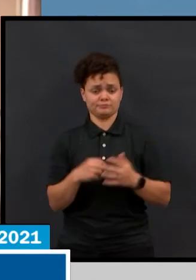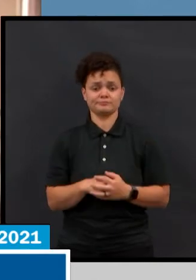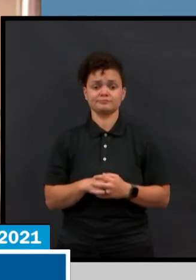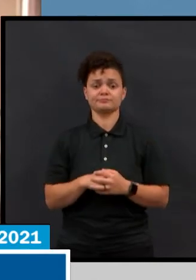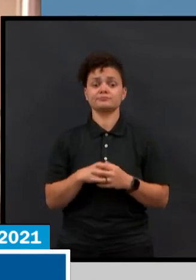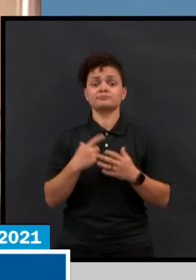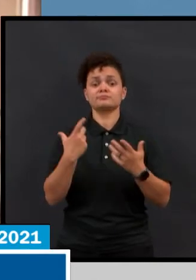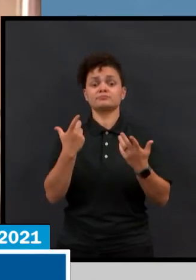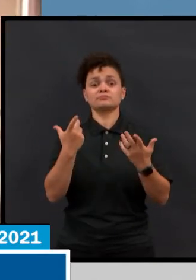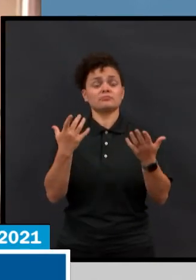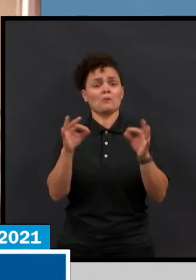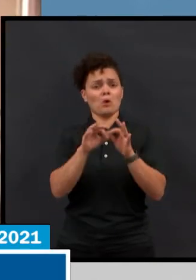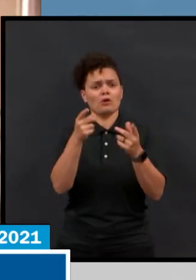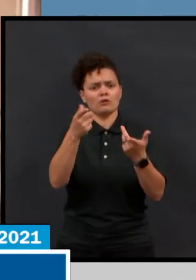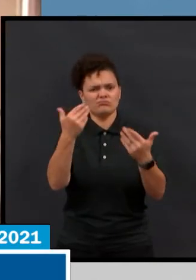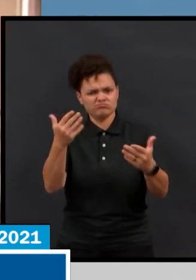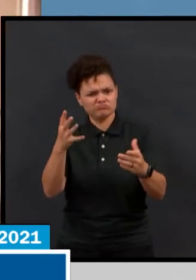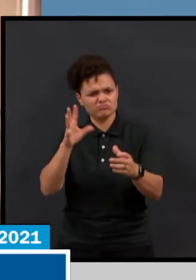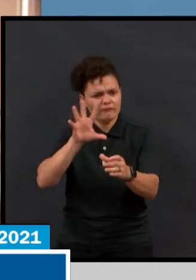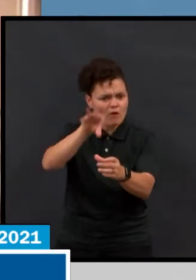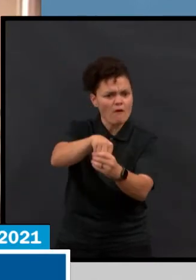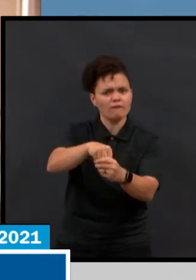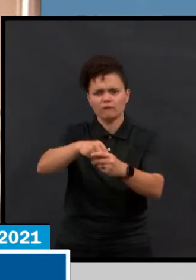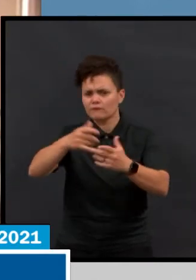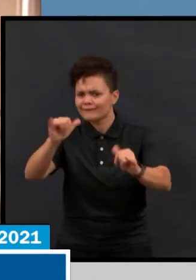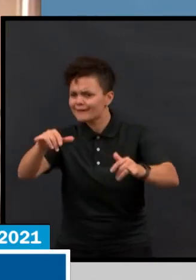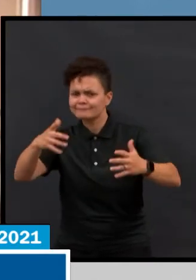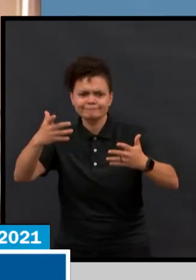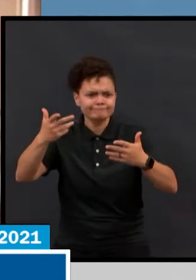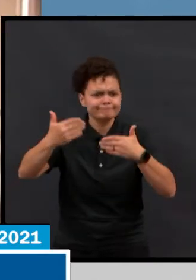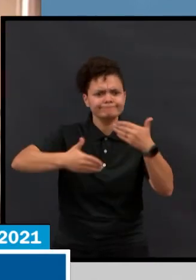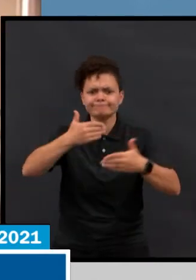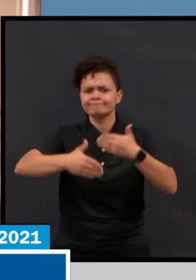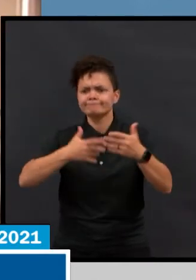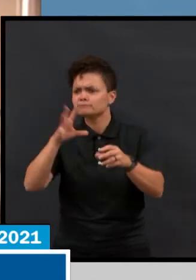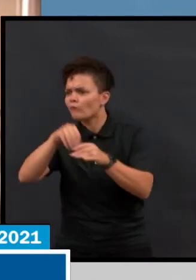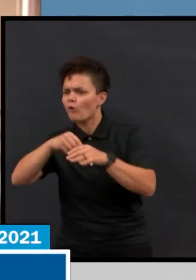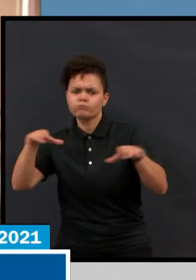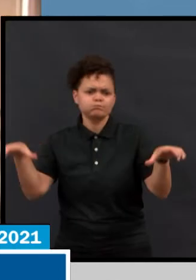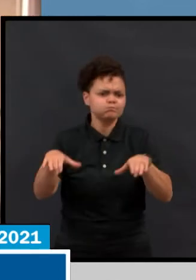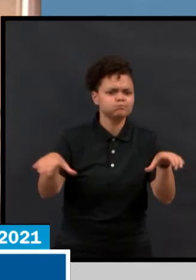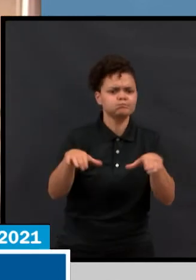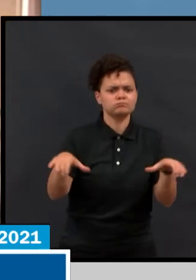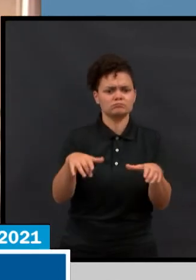an engaged community is a strong community and a strong community is a safe community and you